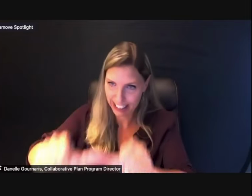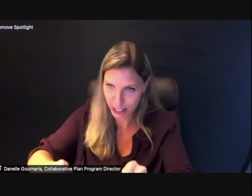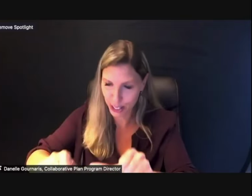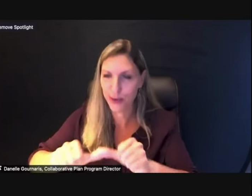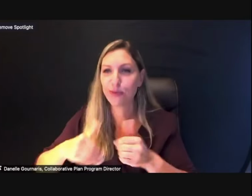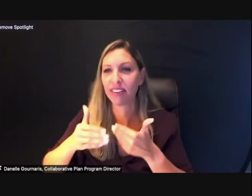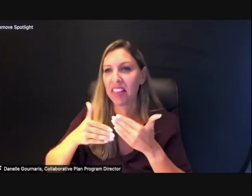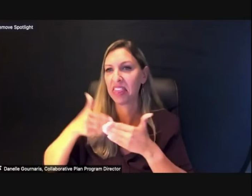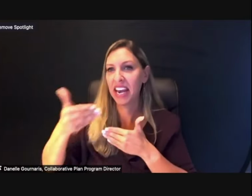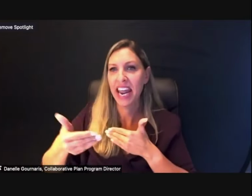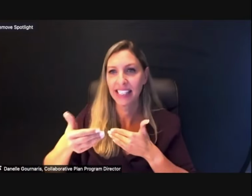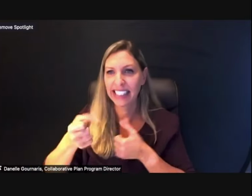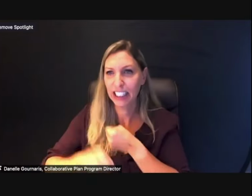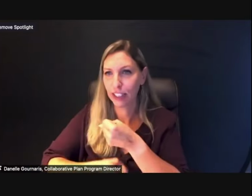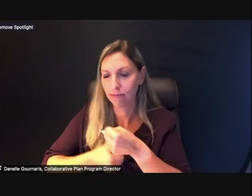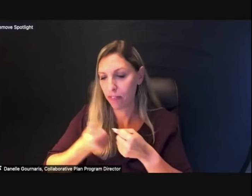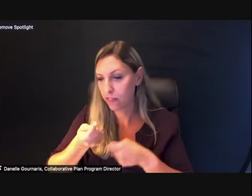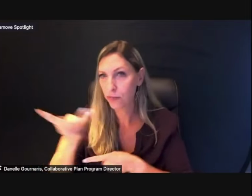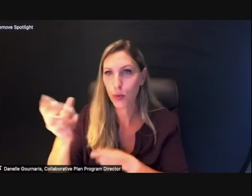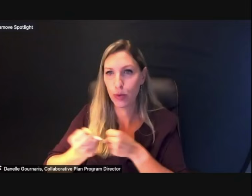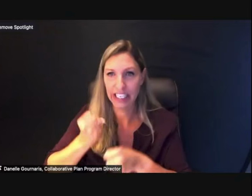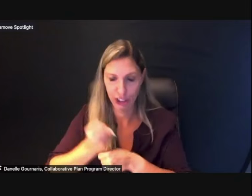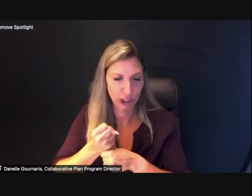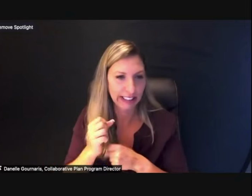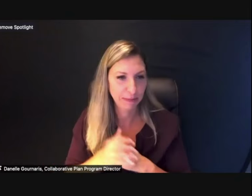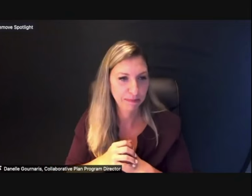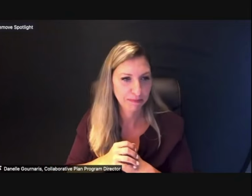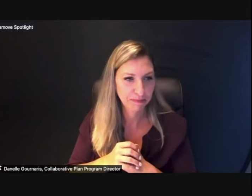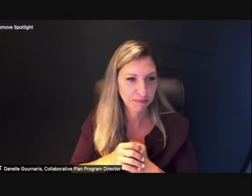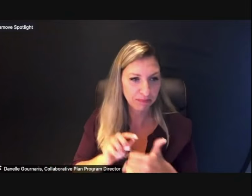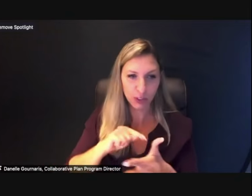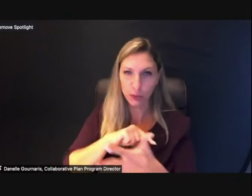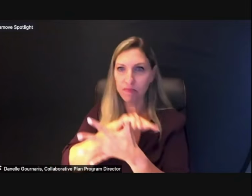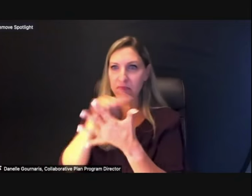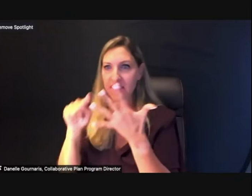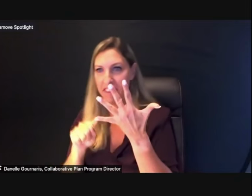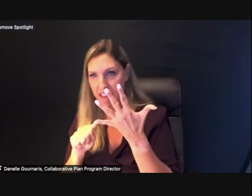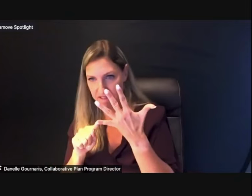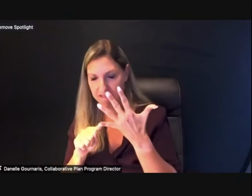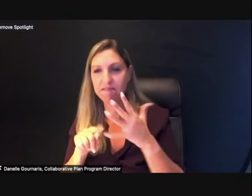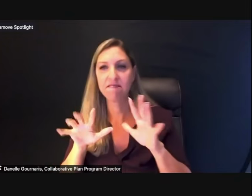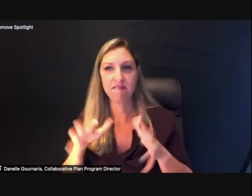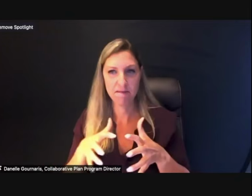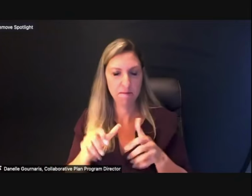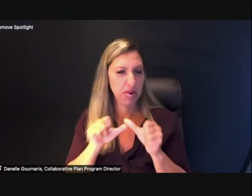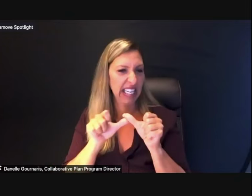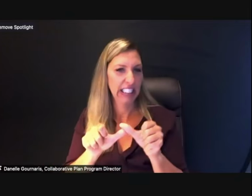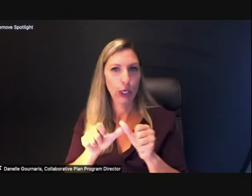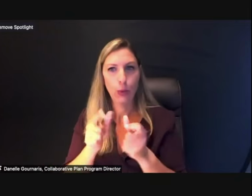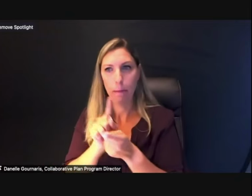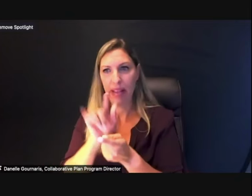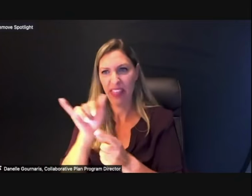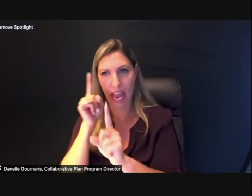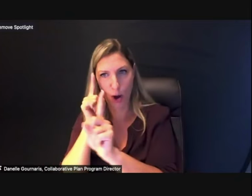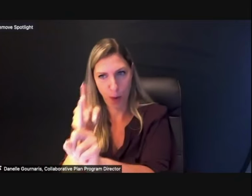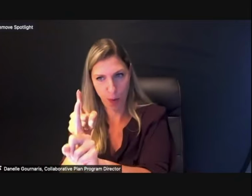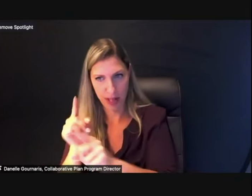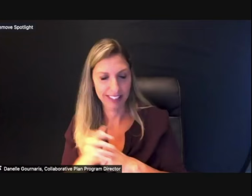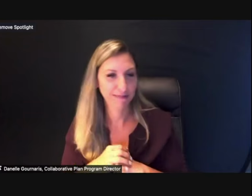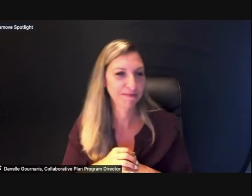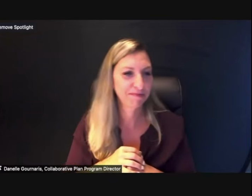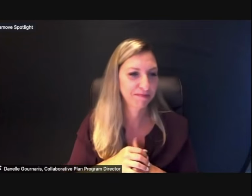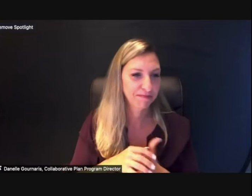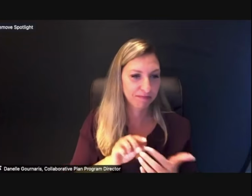few years. The five work groups will continue to work on their goals.